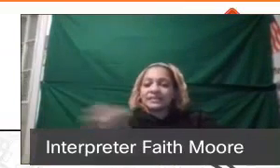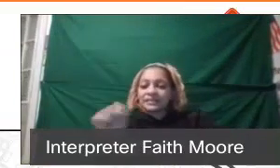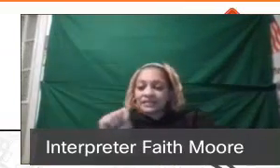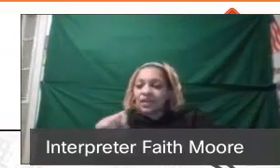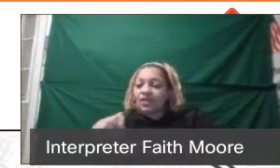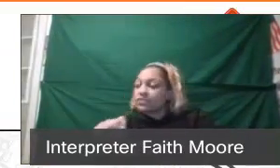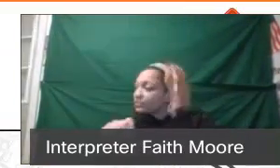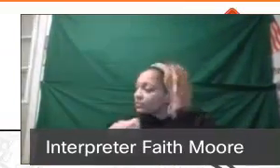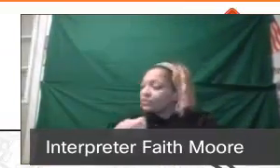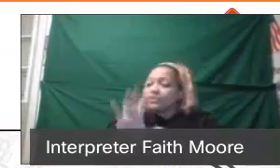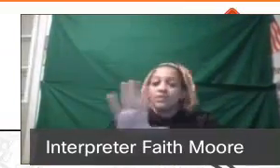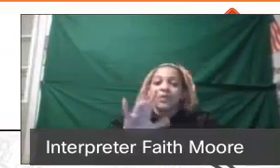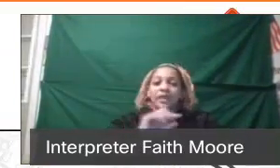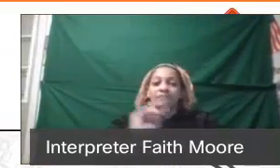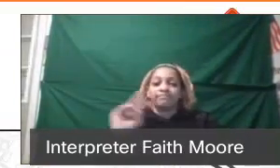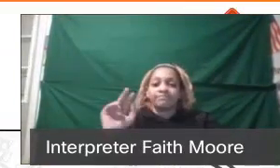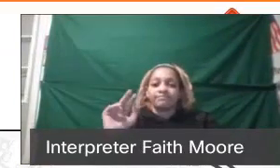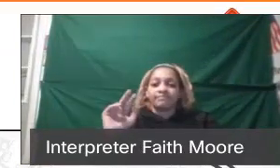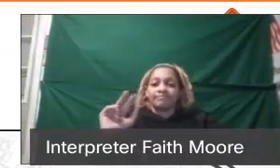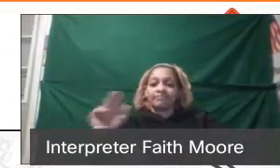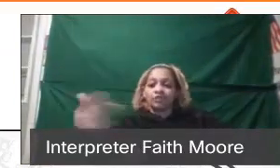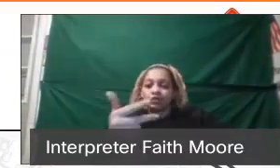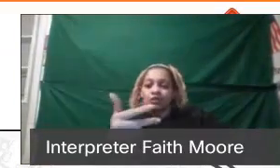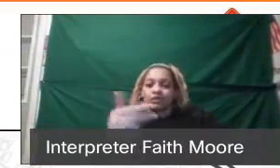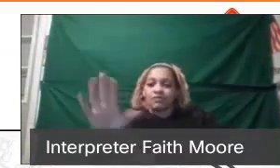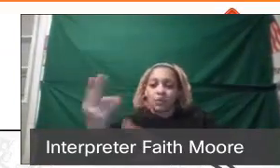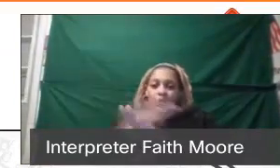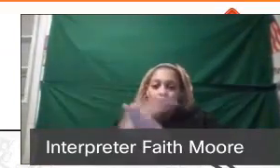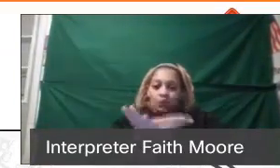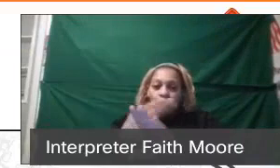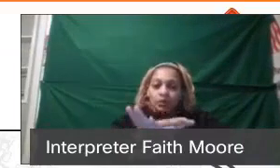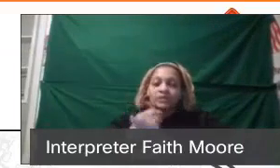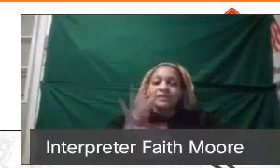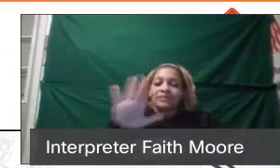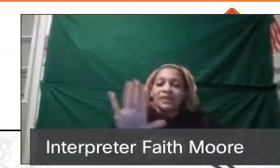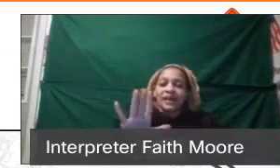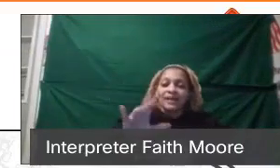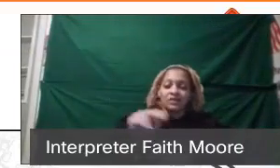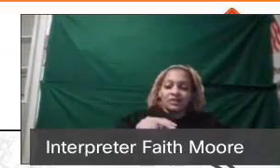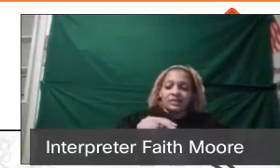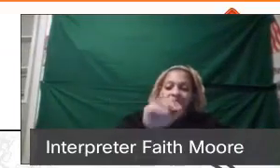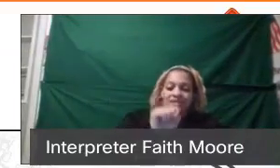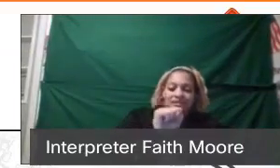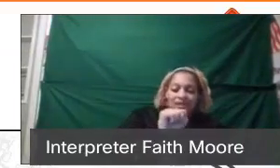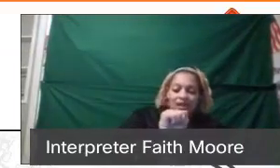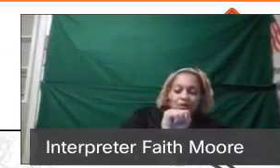For our users. Traveling in the North South direction users that are.